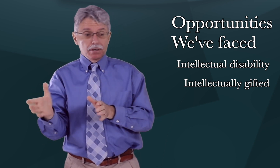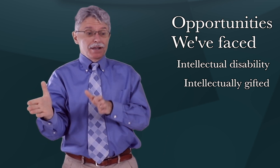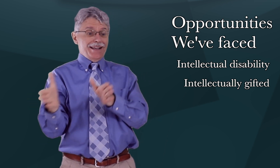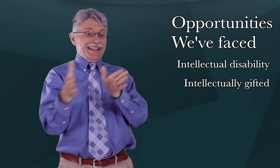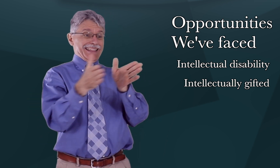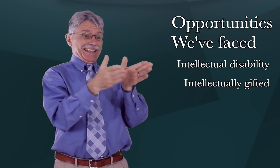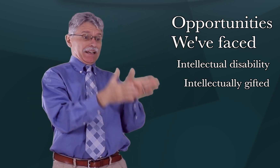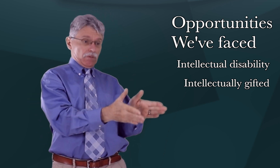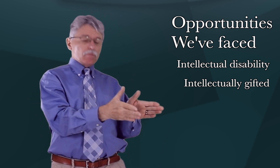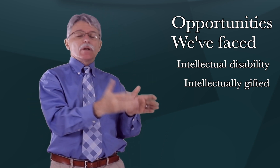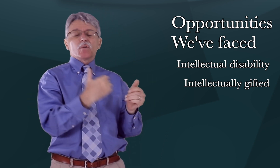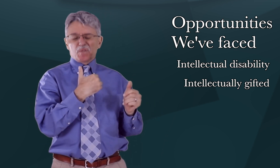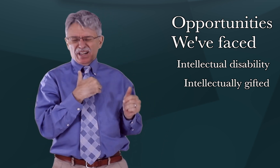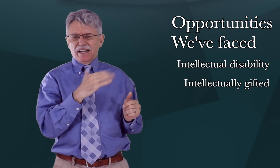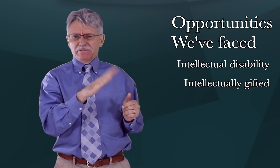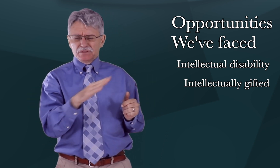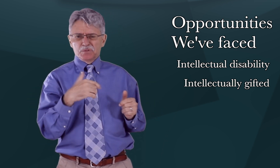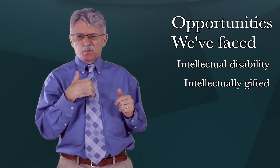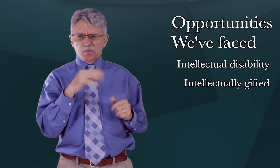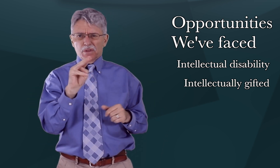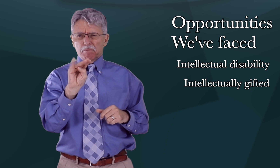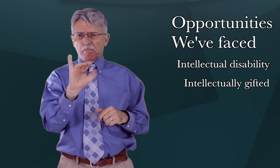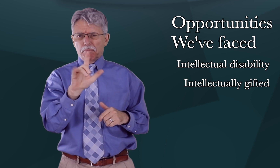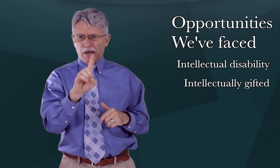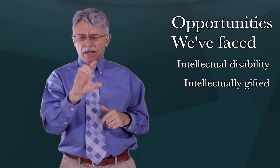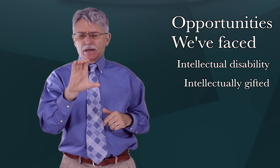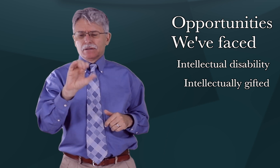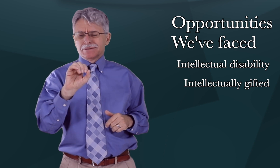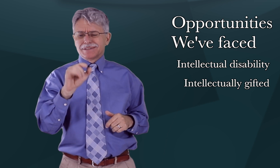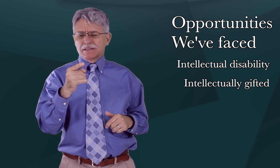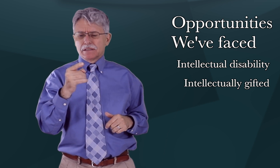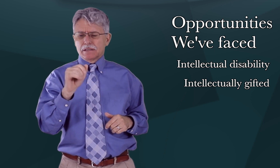So, you know, we have from that end of the spectrum all the way --